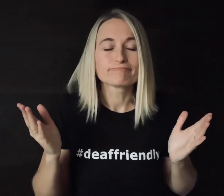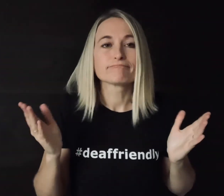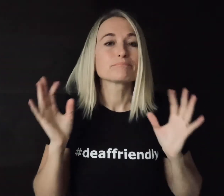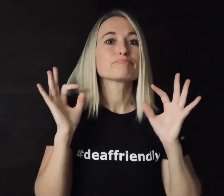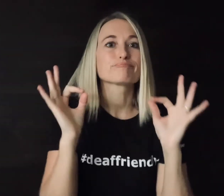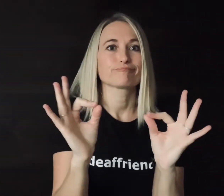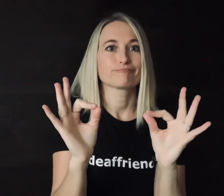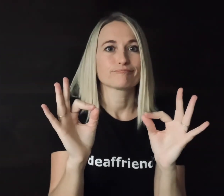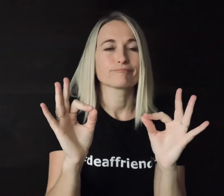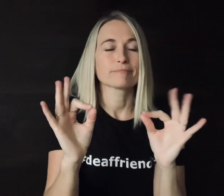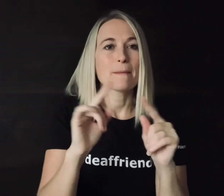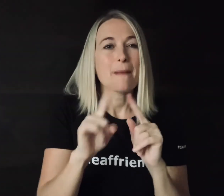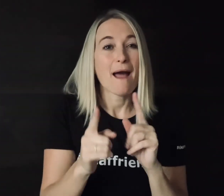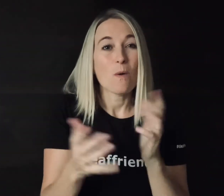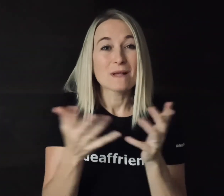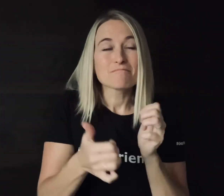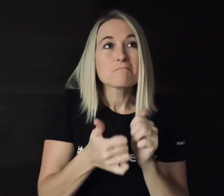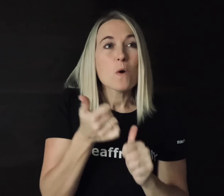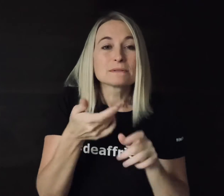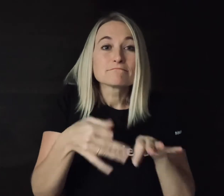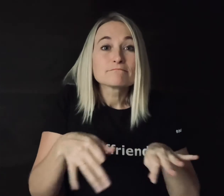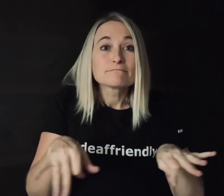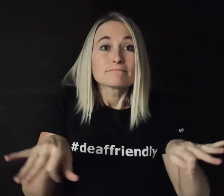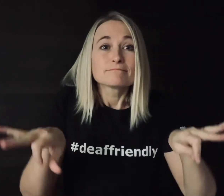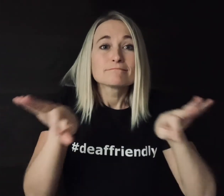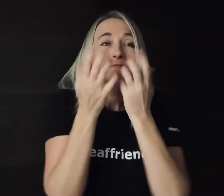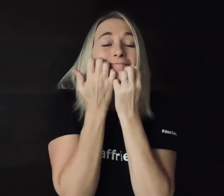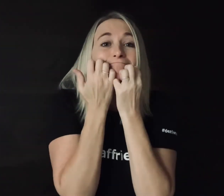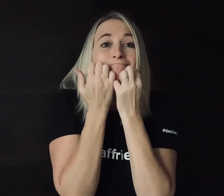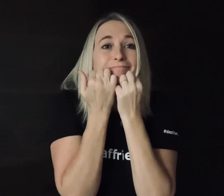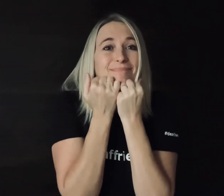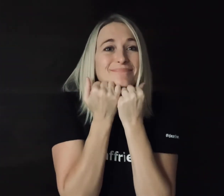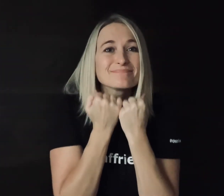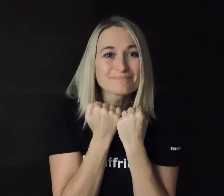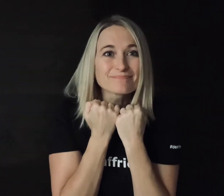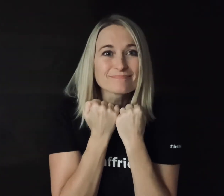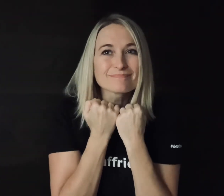which is perfect. But what’s the most important moment about it?